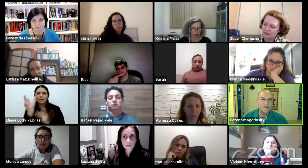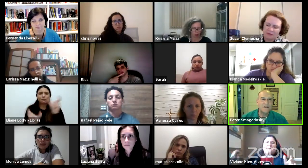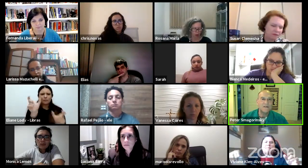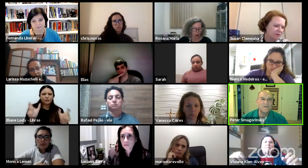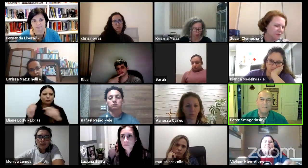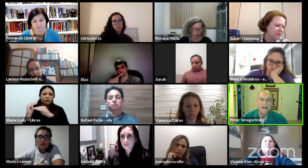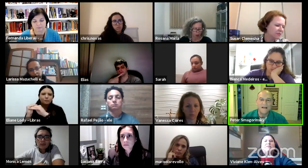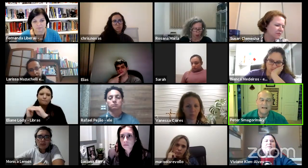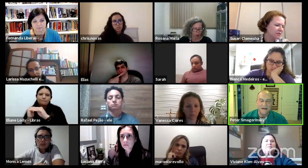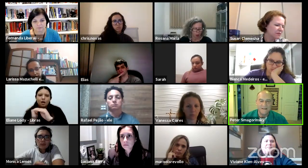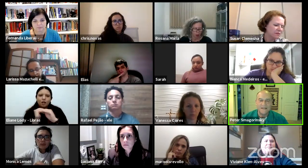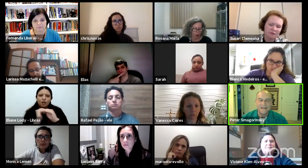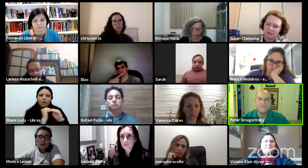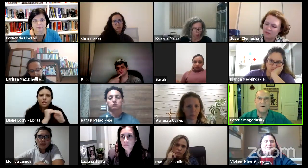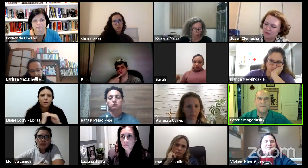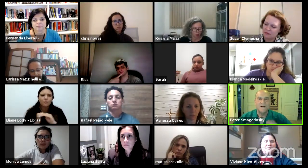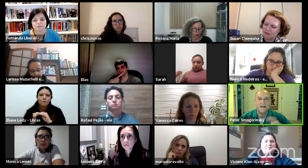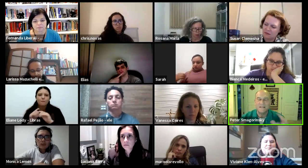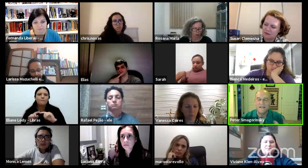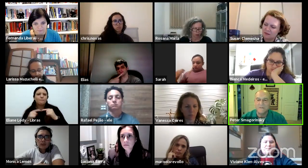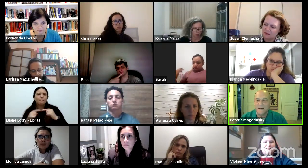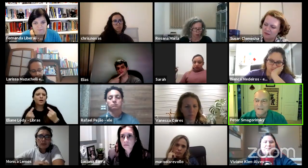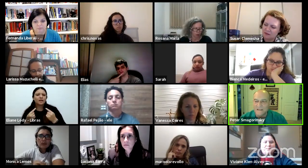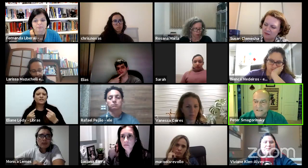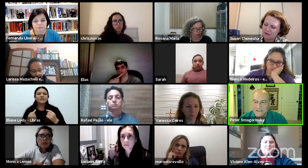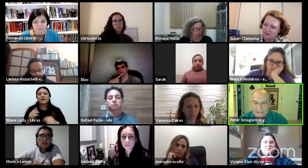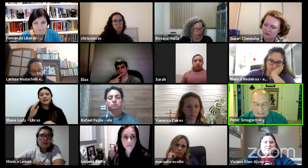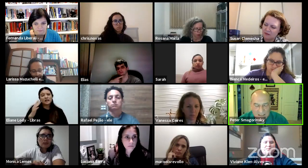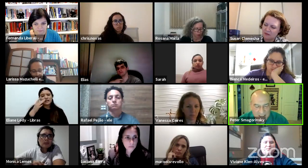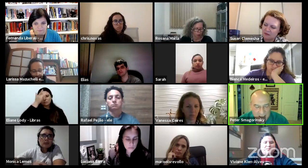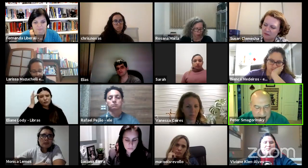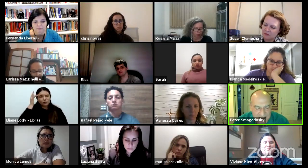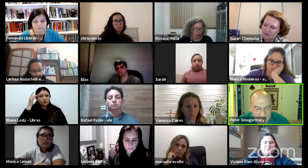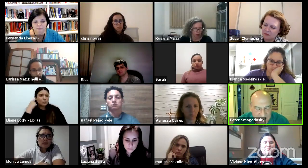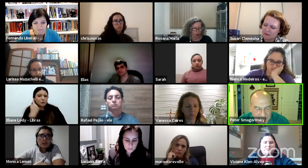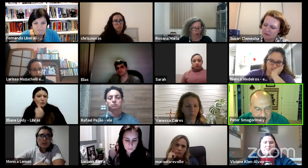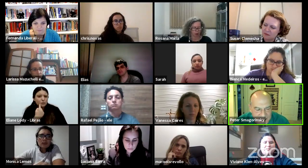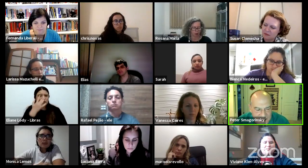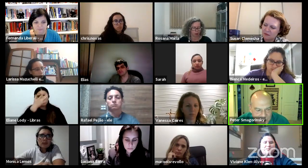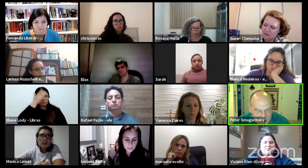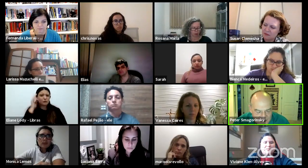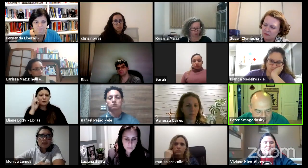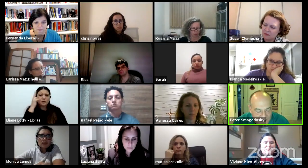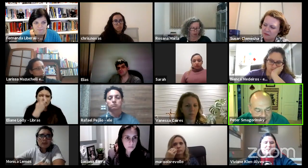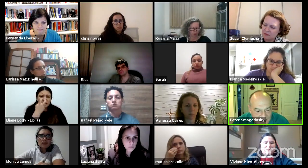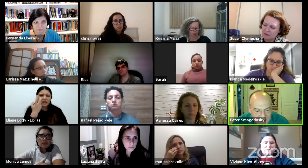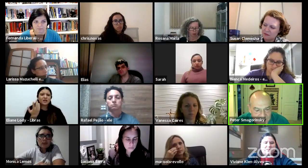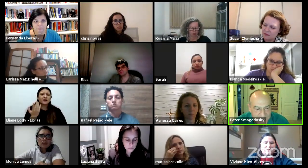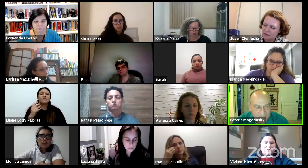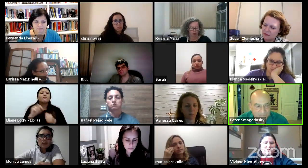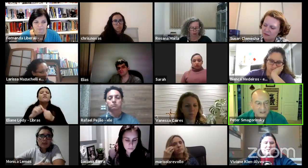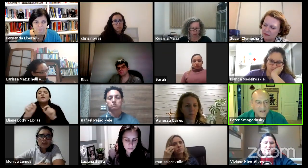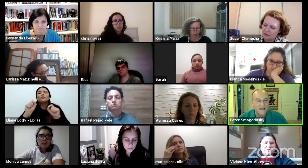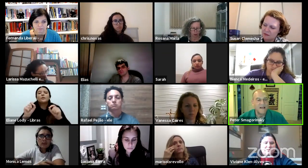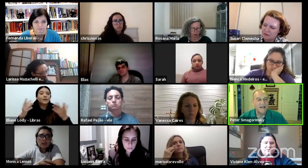now. What do you do with these kids who were blind now, and that who were blind now, and that's where for God's be applied this , these ideas behind